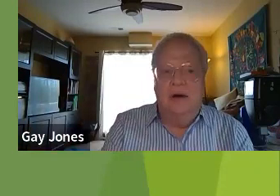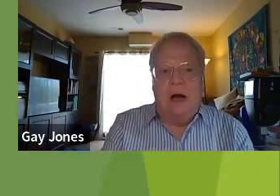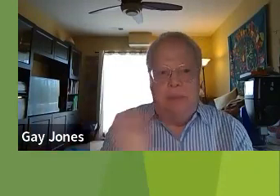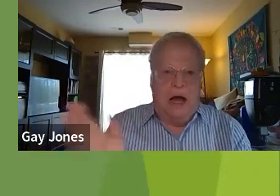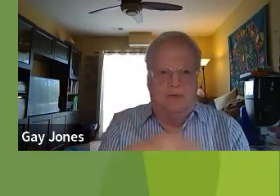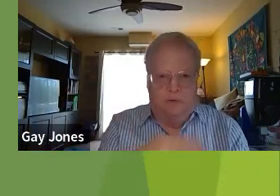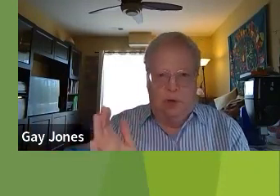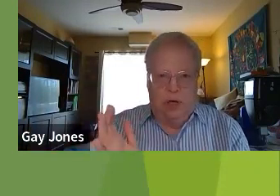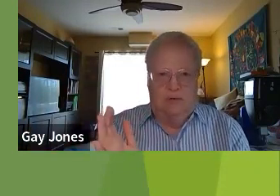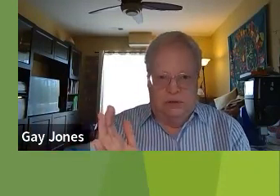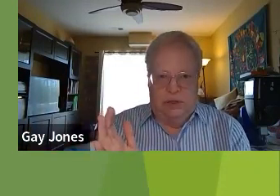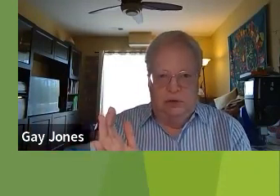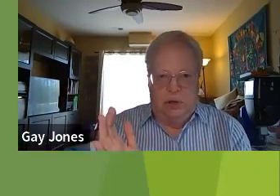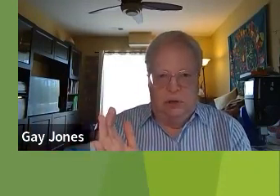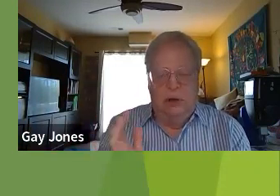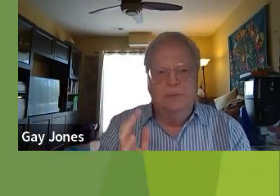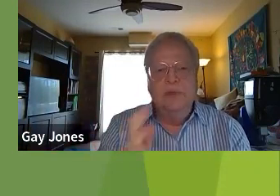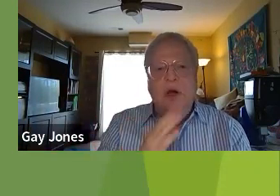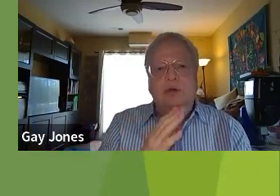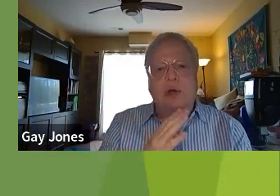have that back and forth conversation.